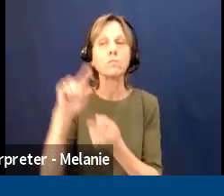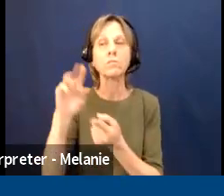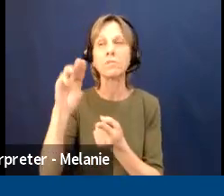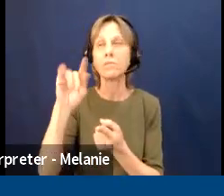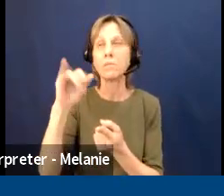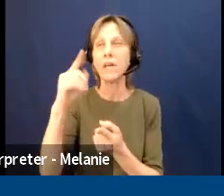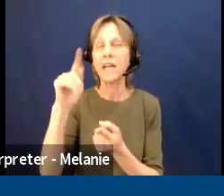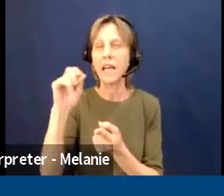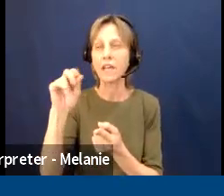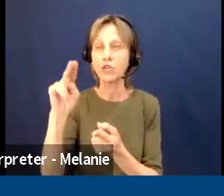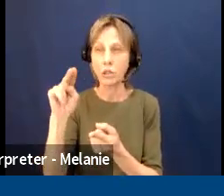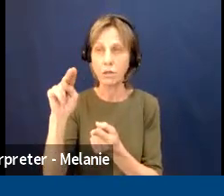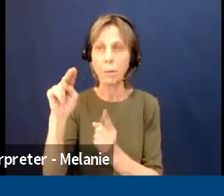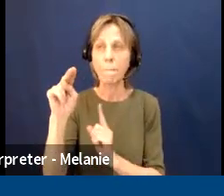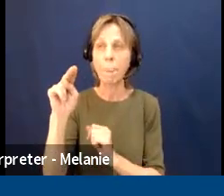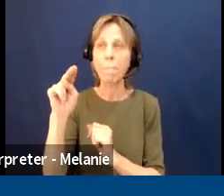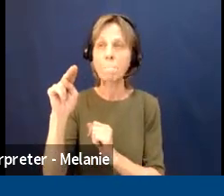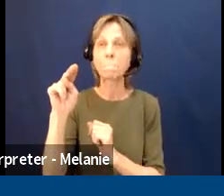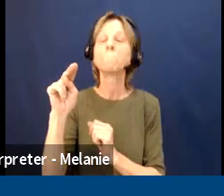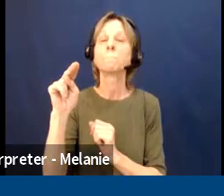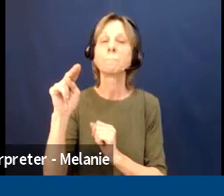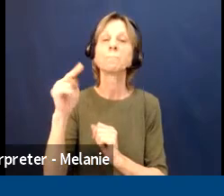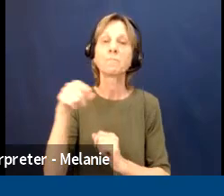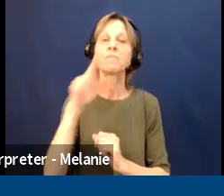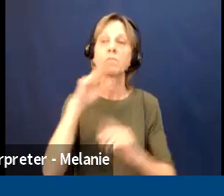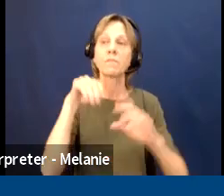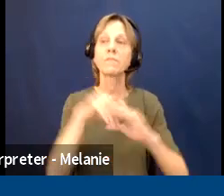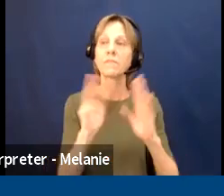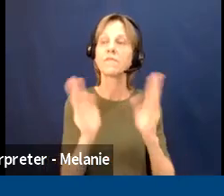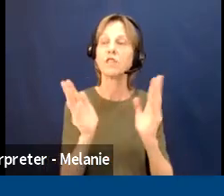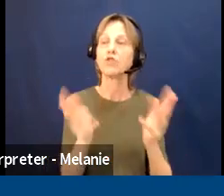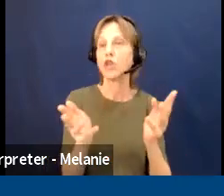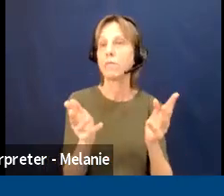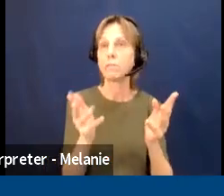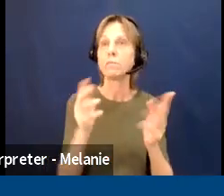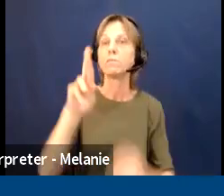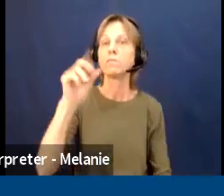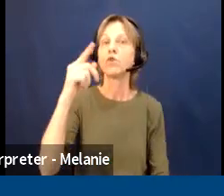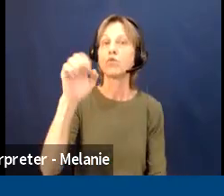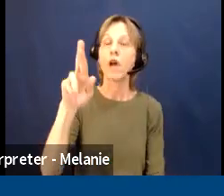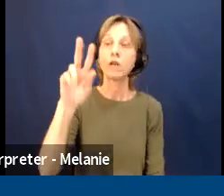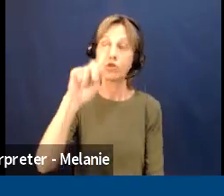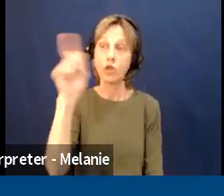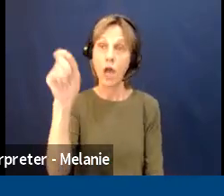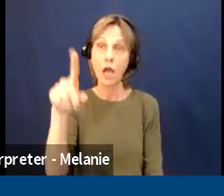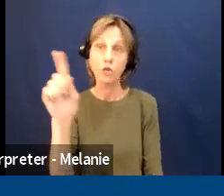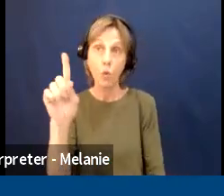this was in the chat and Roger asked where can property owners find a reputable vendor